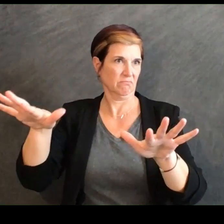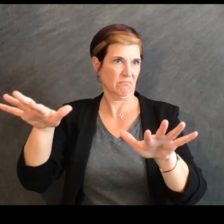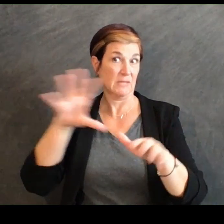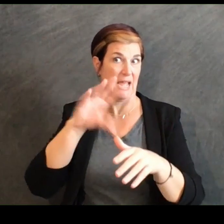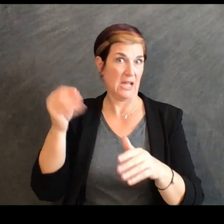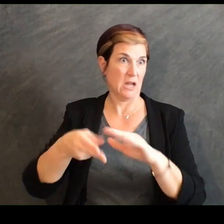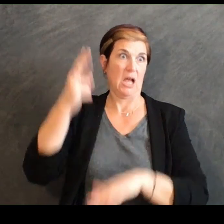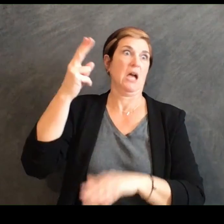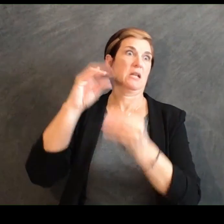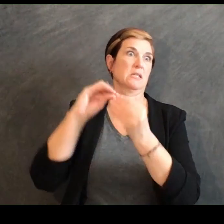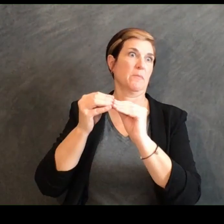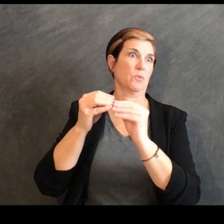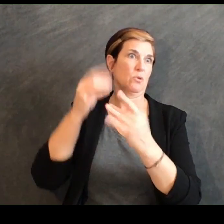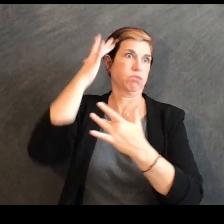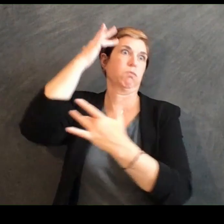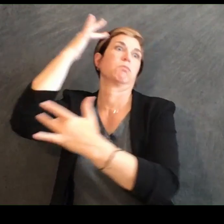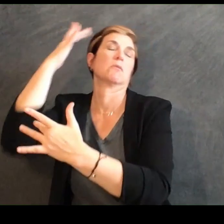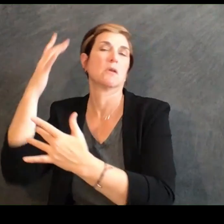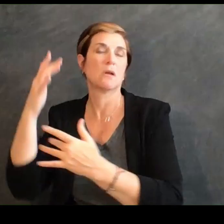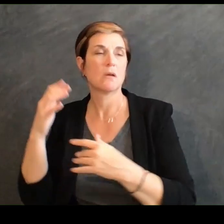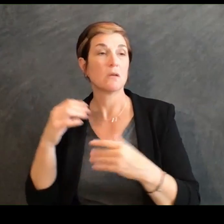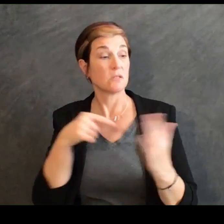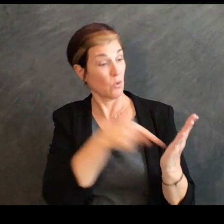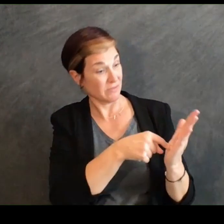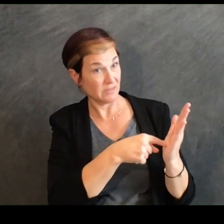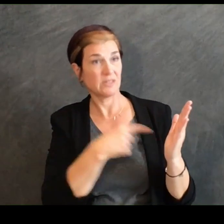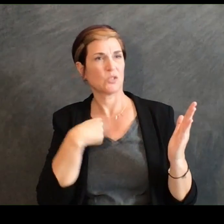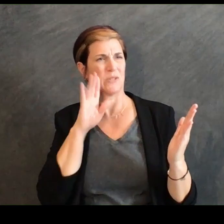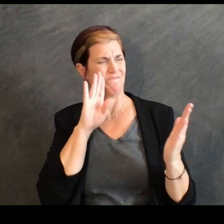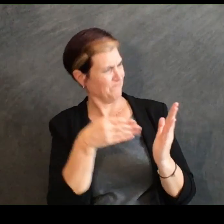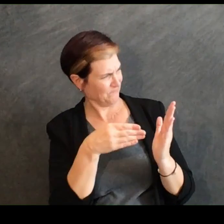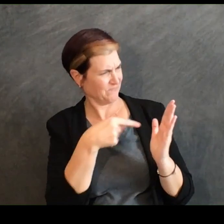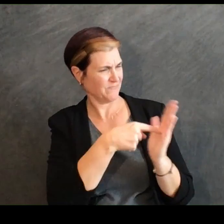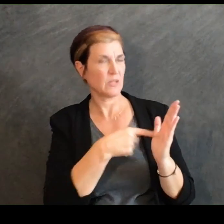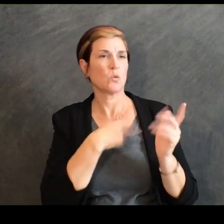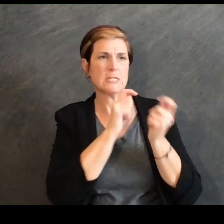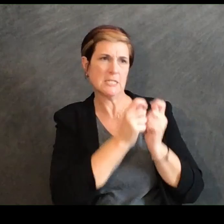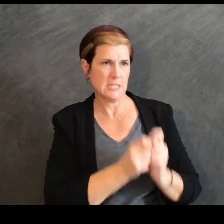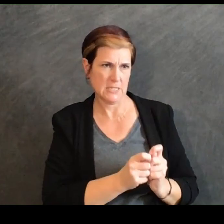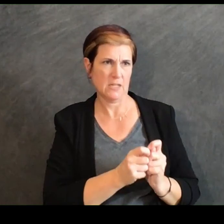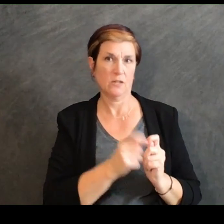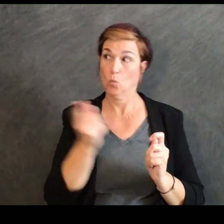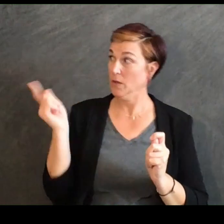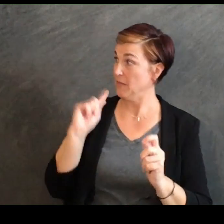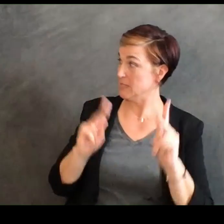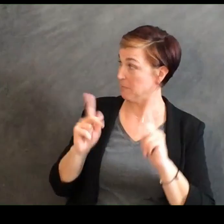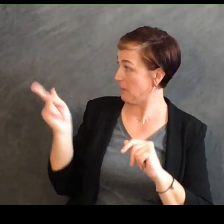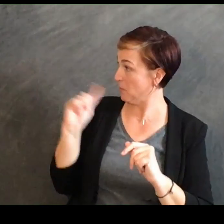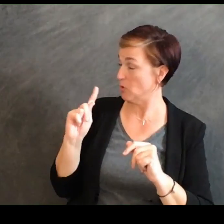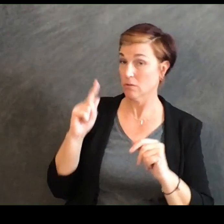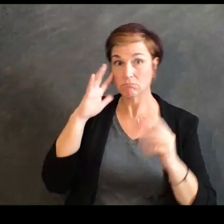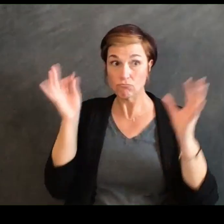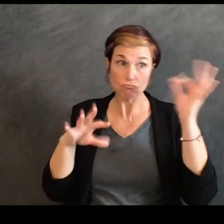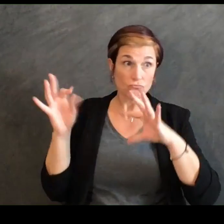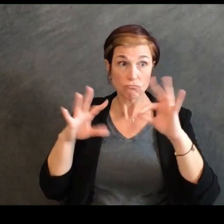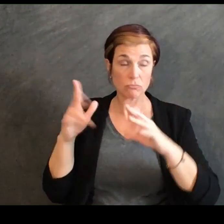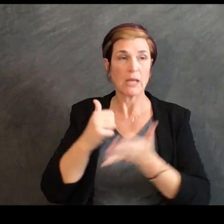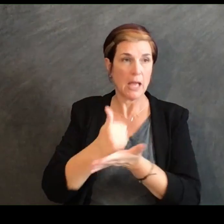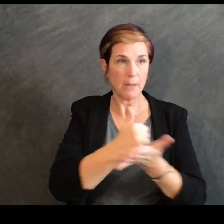about and what we've done is redesigned it very quickly with the help of the people behind me and we're now in very very strong shape I think we'll be